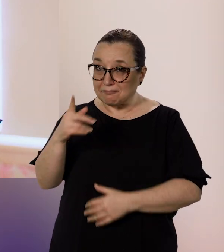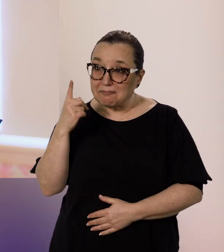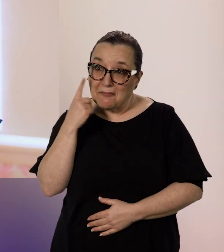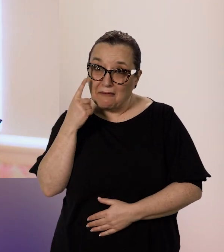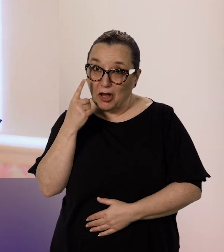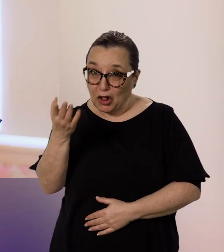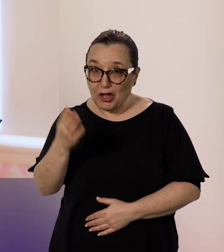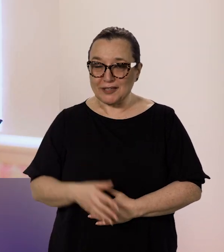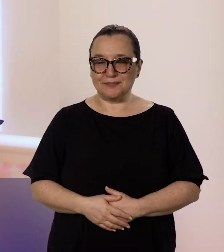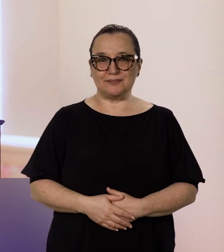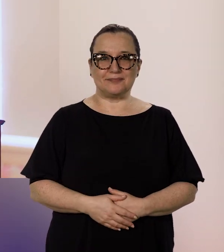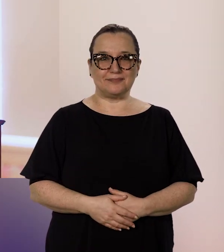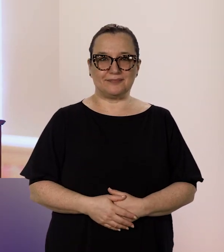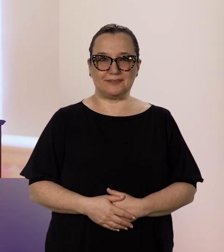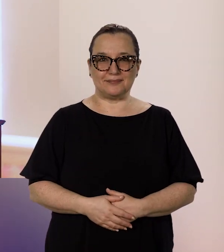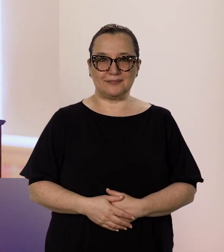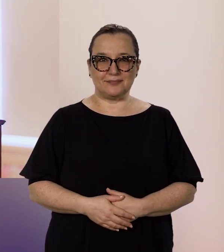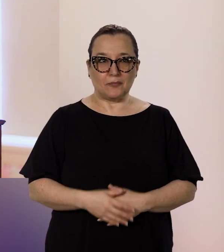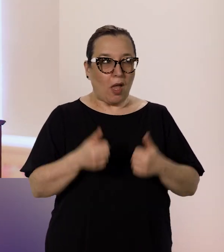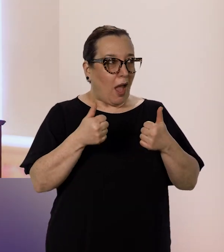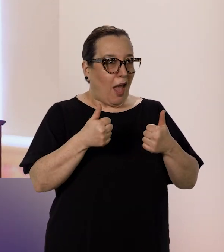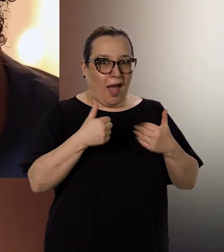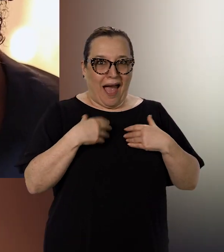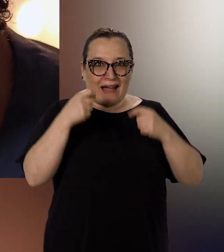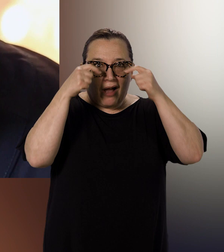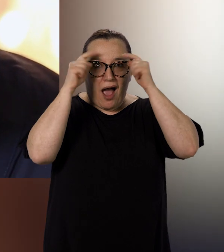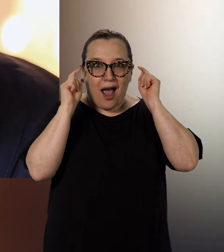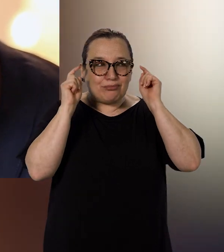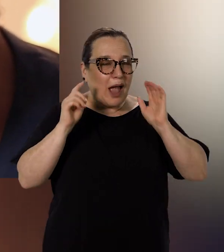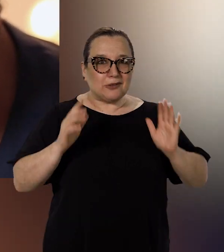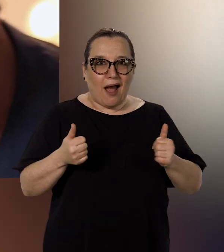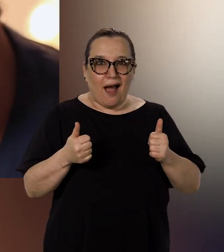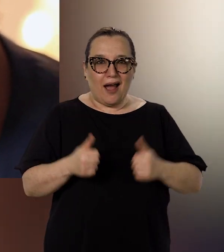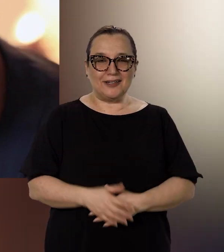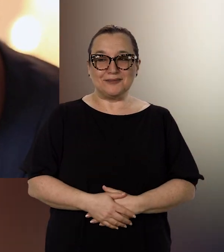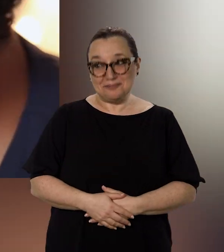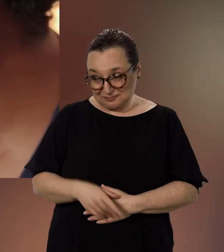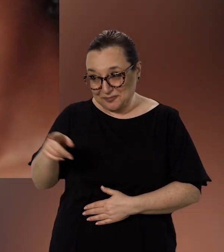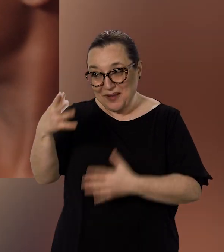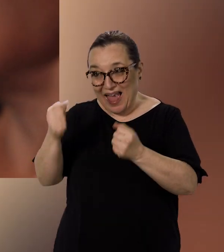Charlotte: Cool, have a little look at that Lurline: Oh, brilliant! I've got eyebrows!